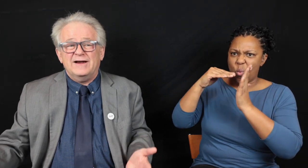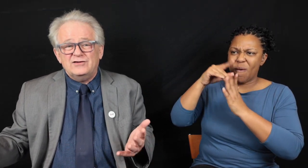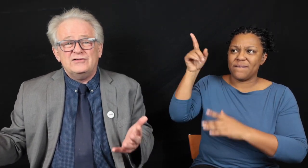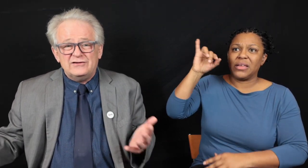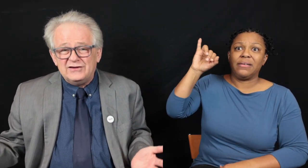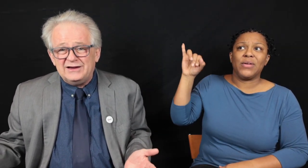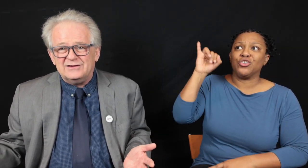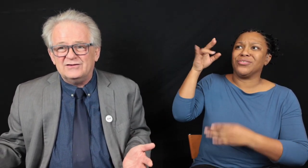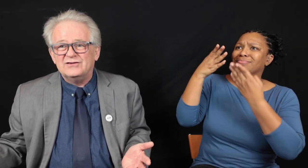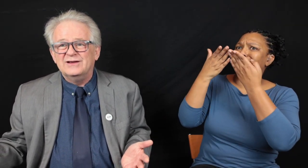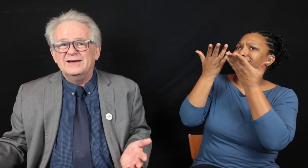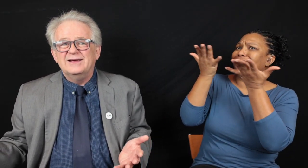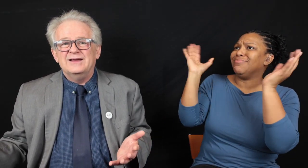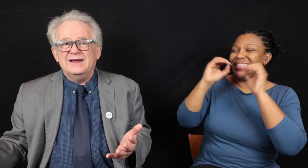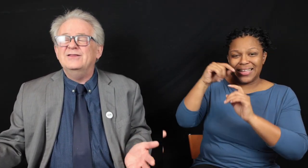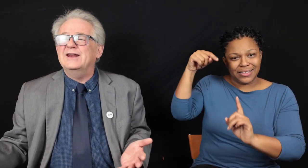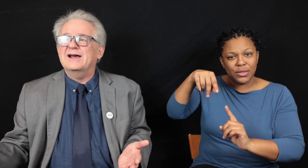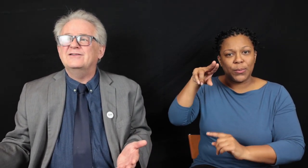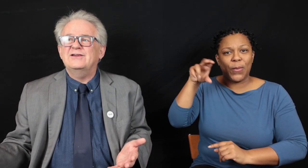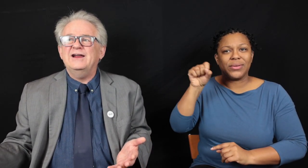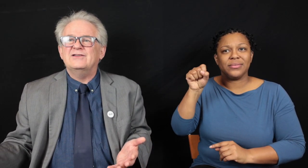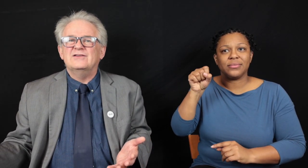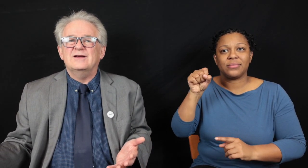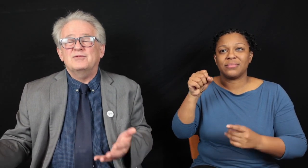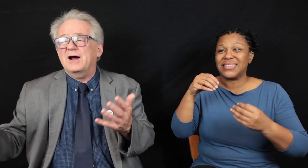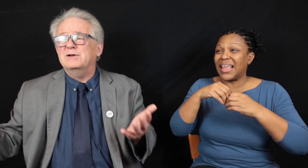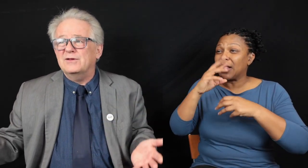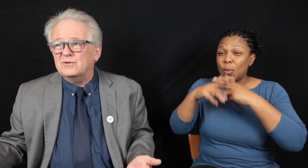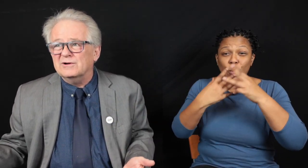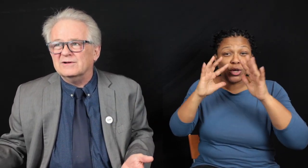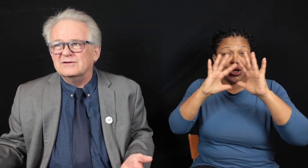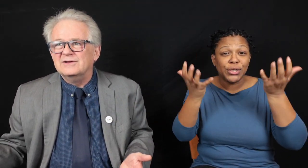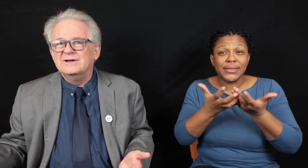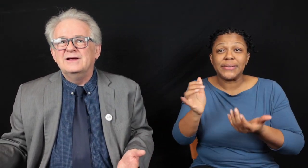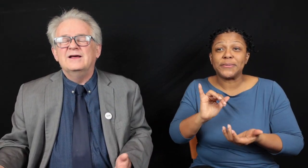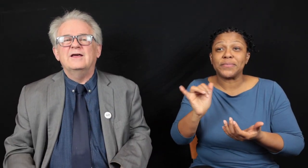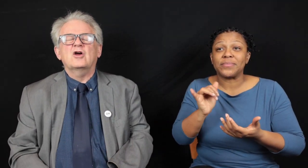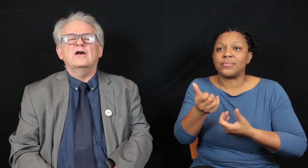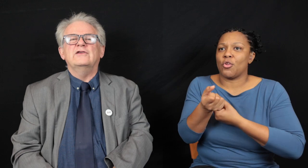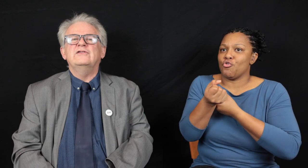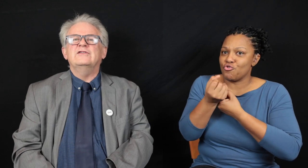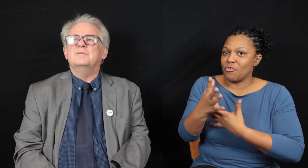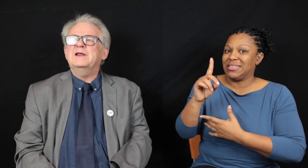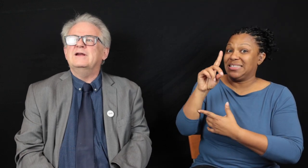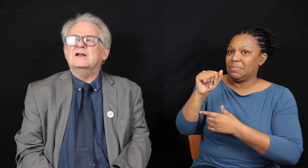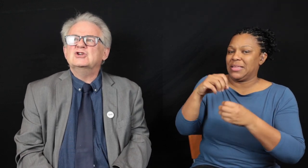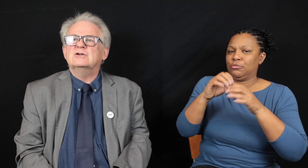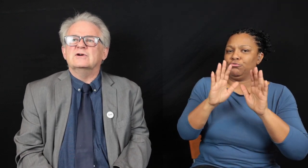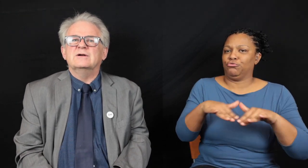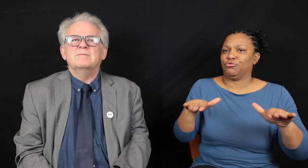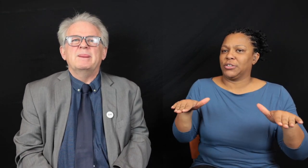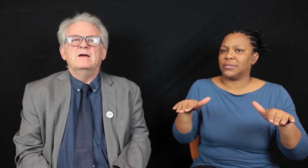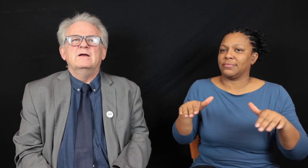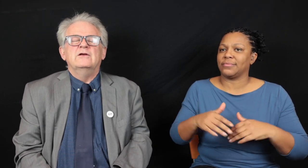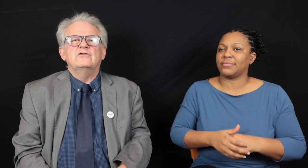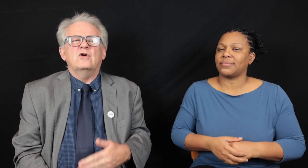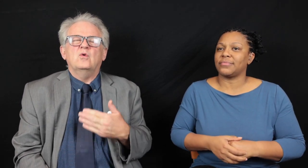in the United States and possibly the world that causes disability in children. So,